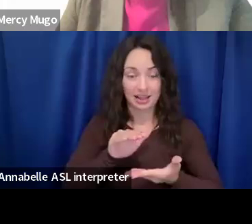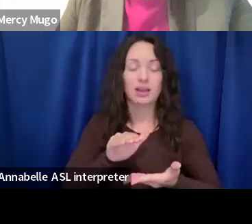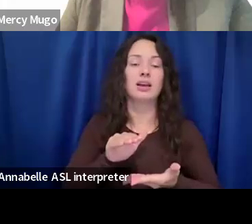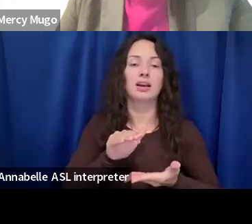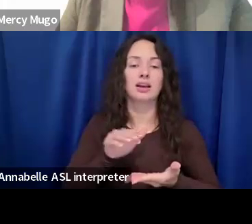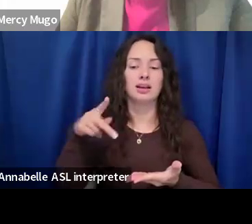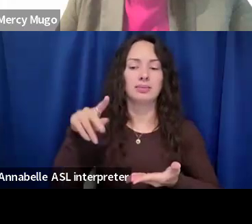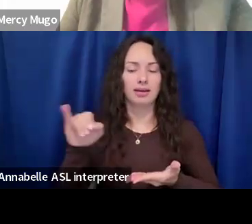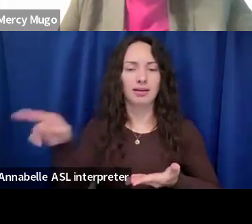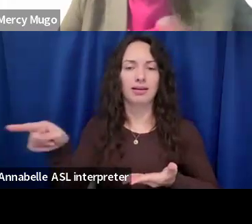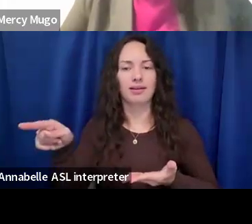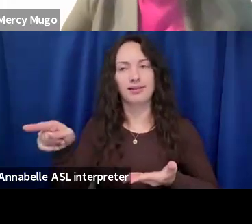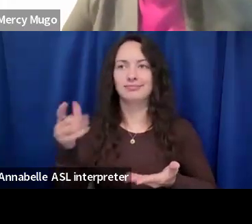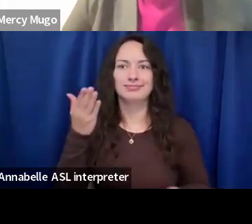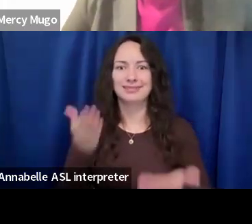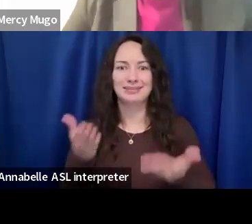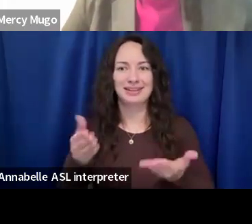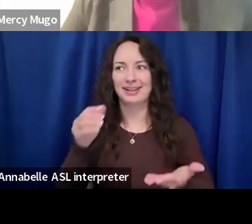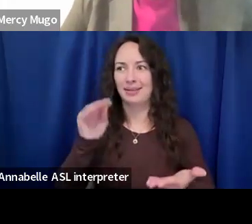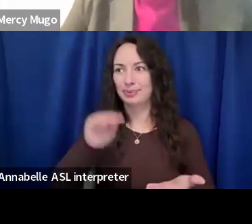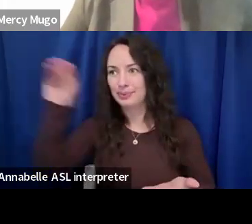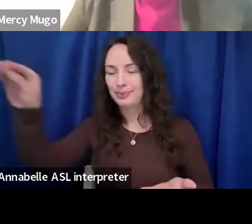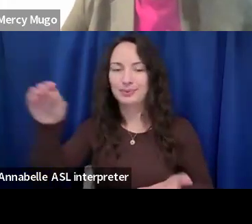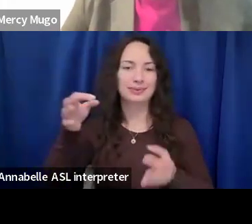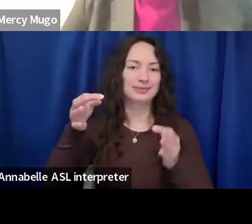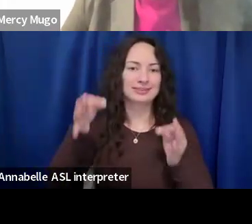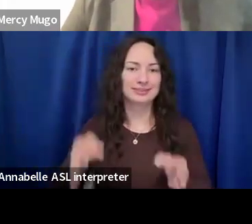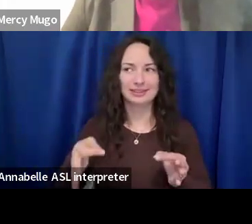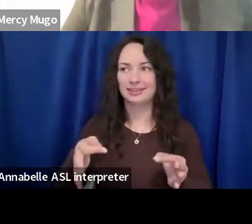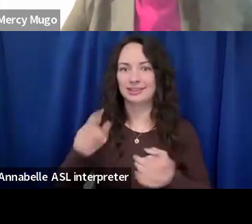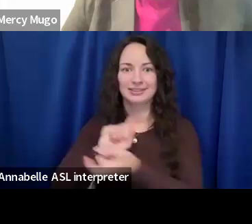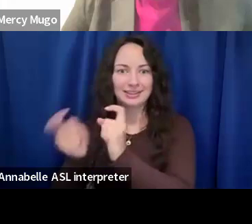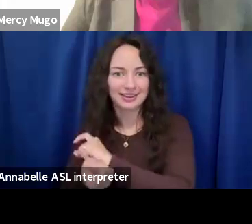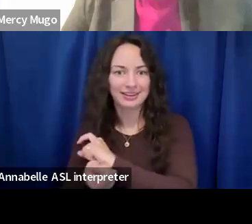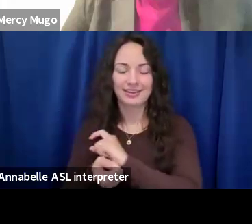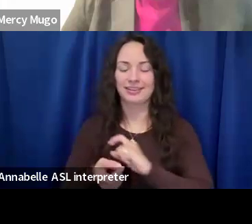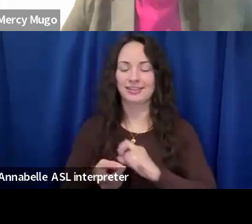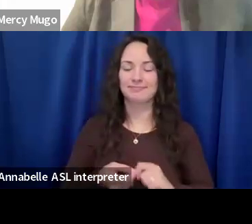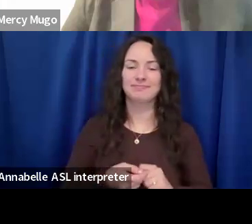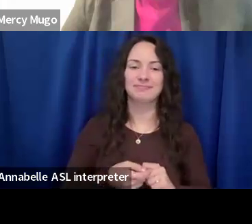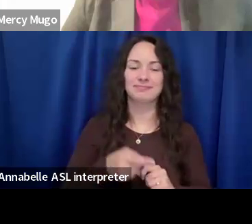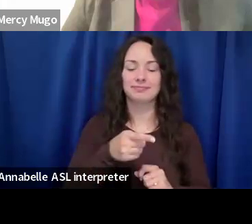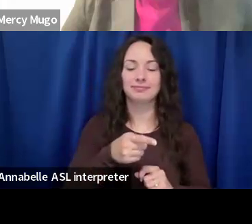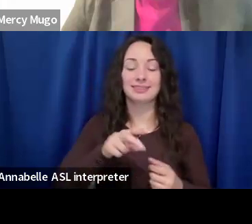or they decided to change. So for my second S-STEM grant the same thing